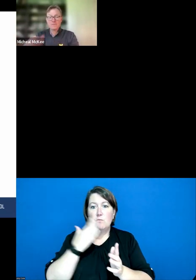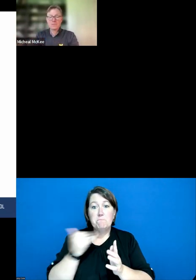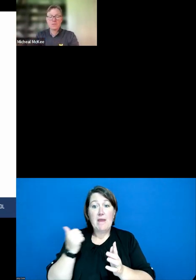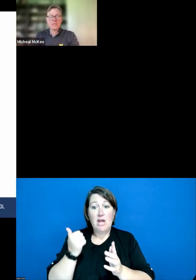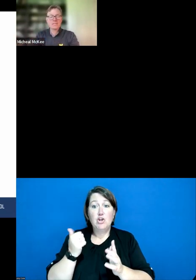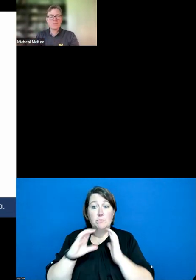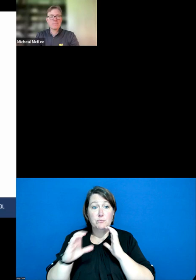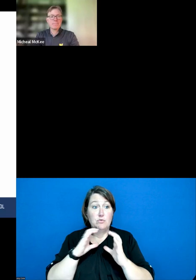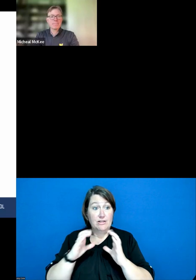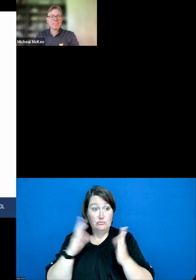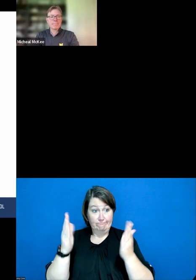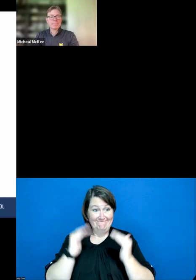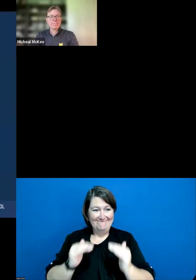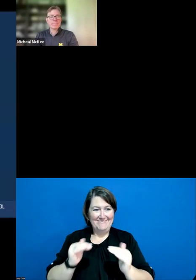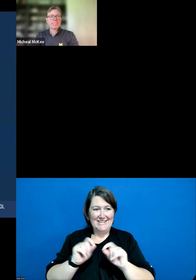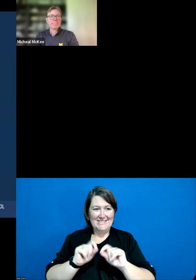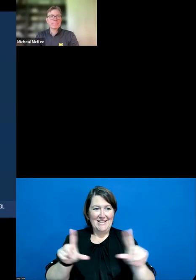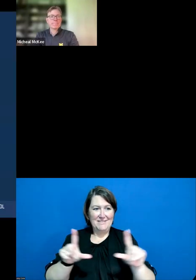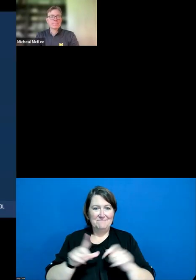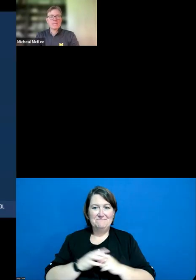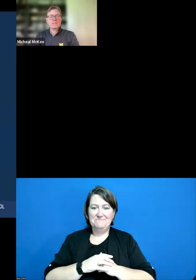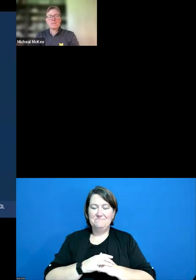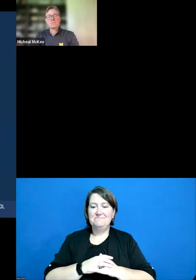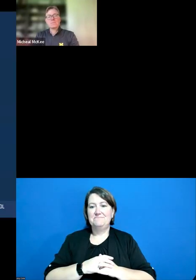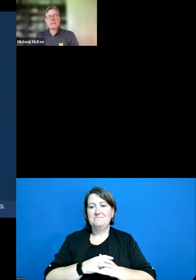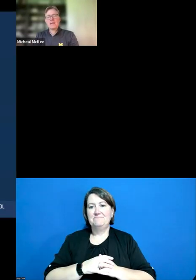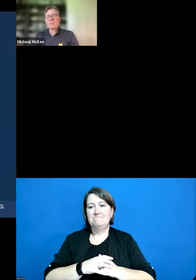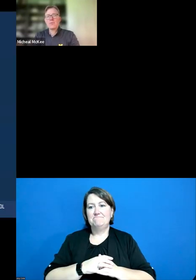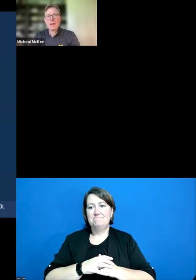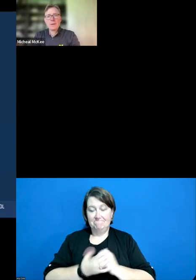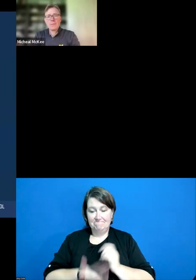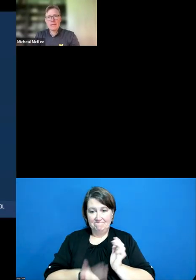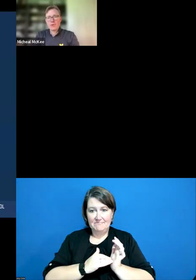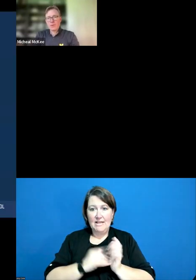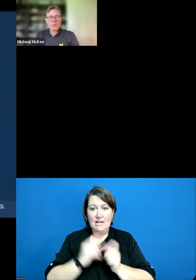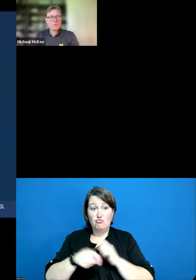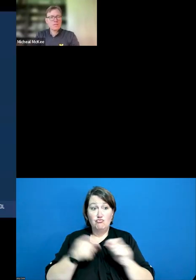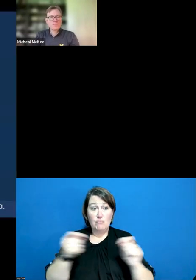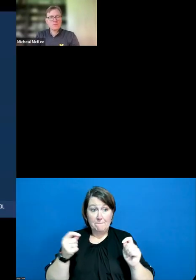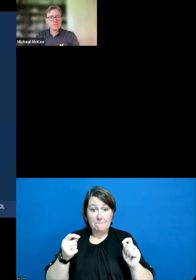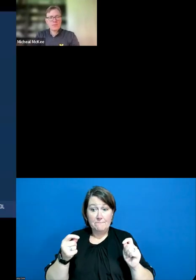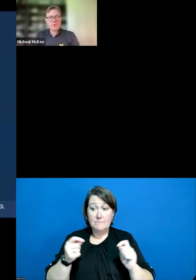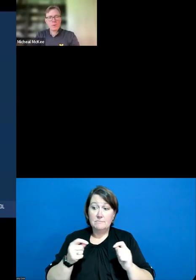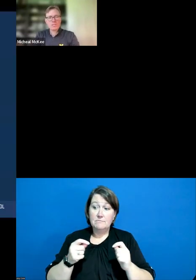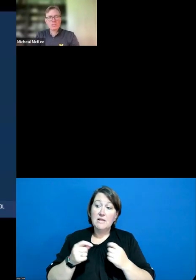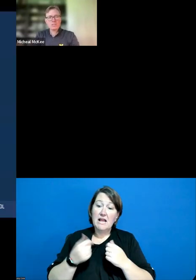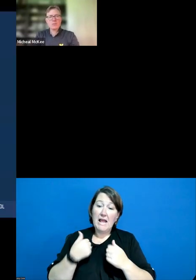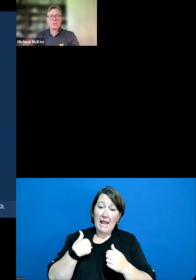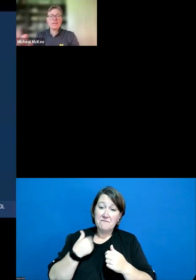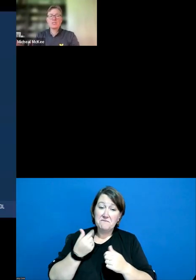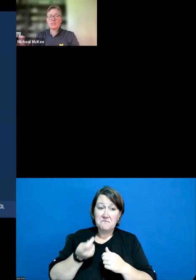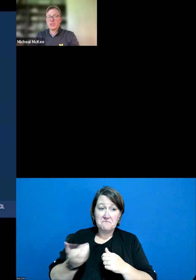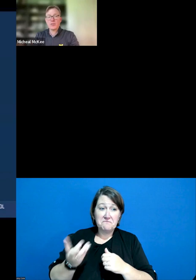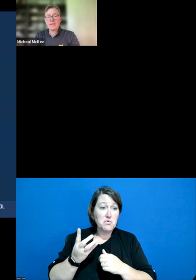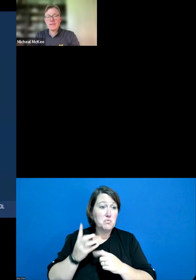So let's go to the next pide. So again, I'm going to wrap up here, and then we'll save some time for questions. So patient is generally